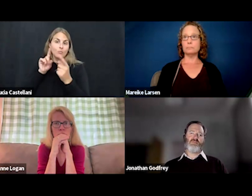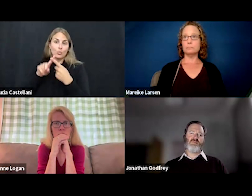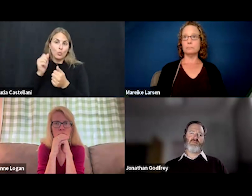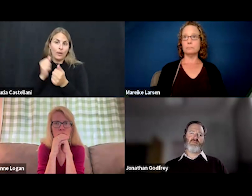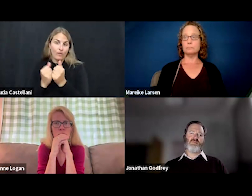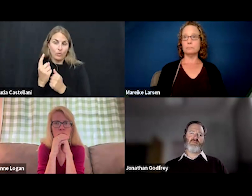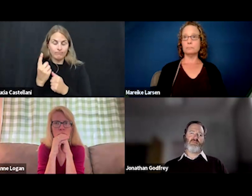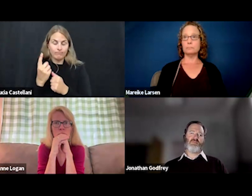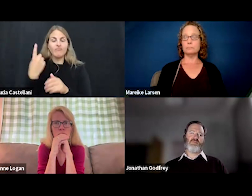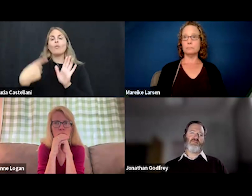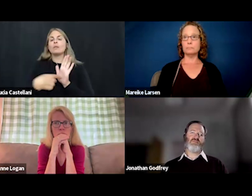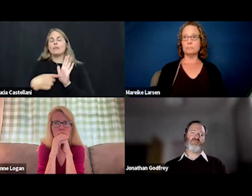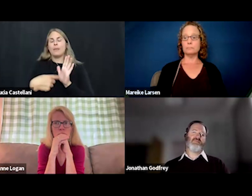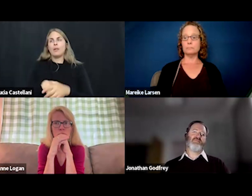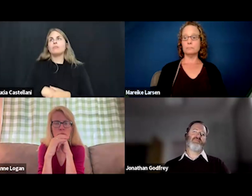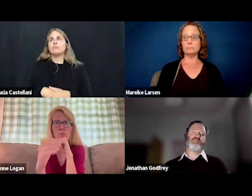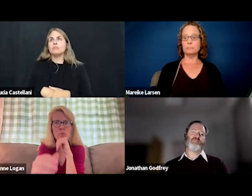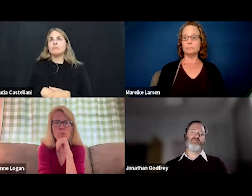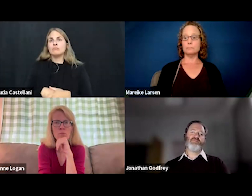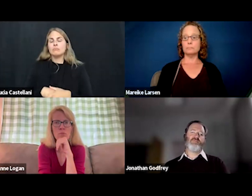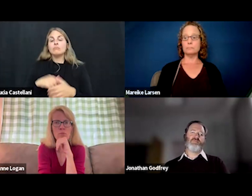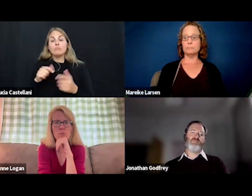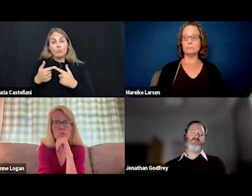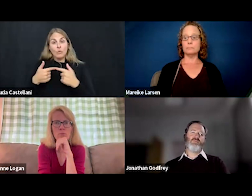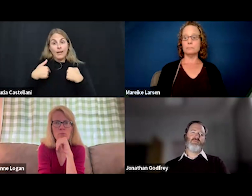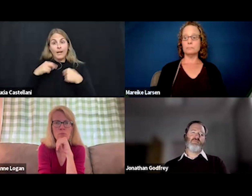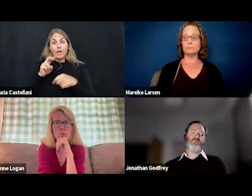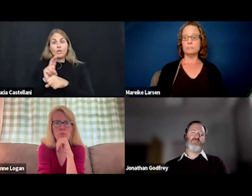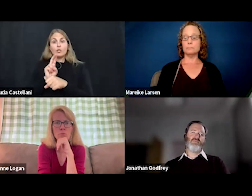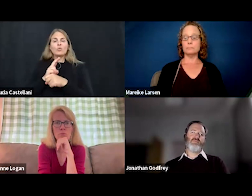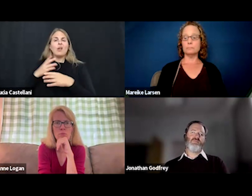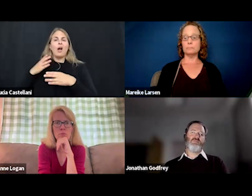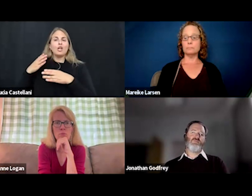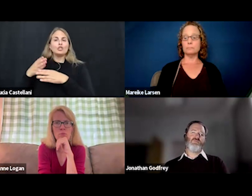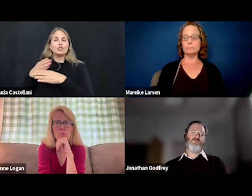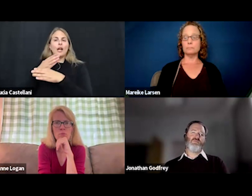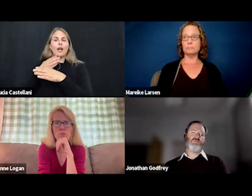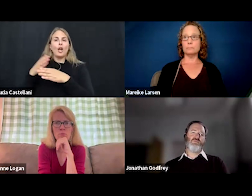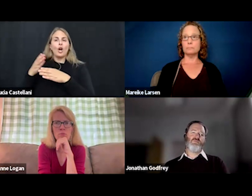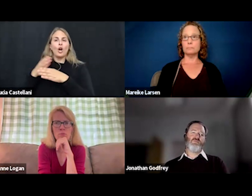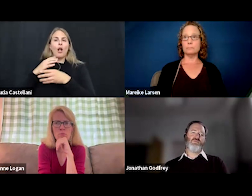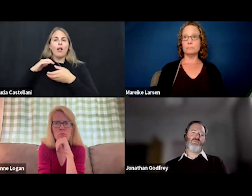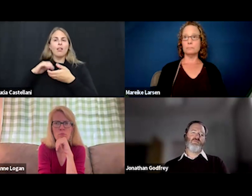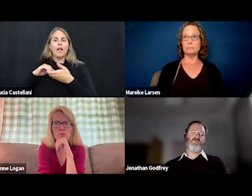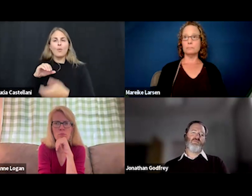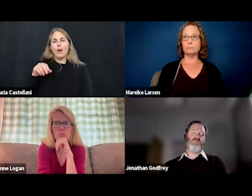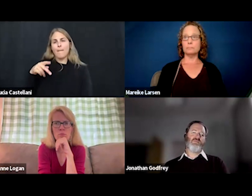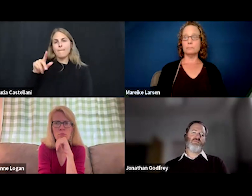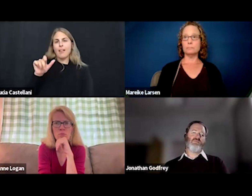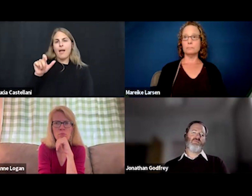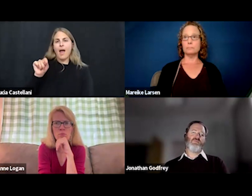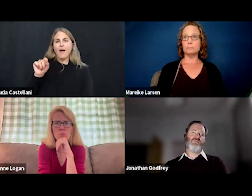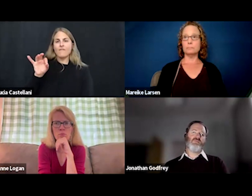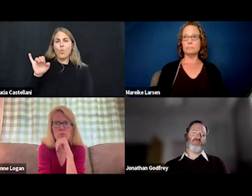For example, when using a shared collaboration platform, we use Overleaf a lot for writing papers.